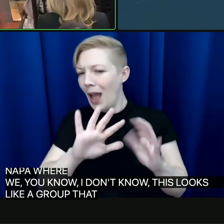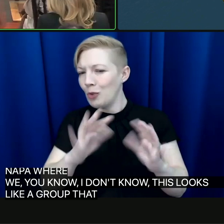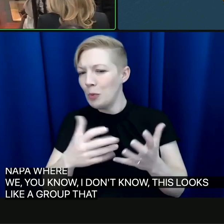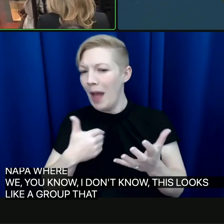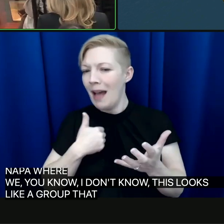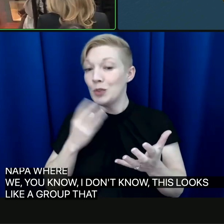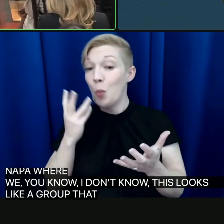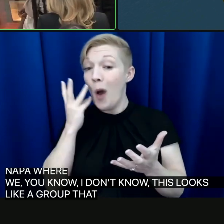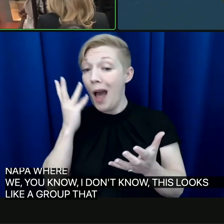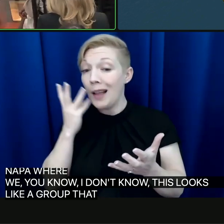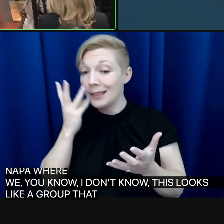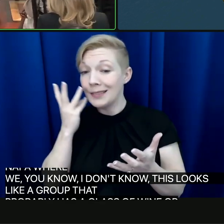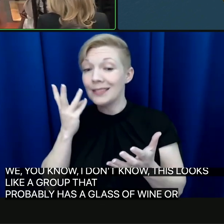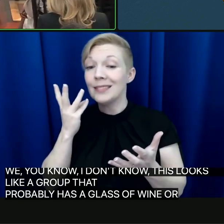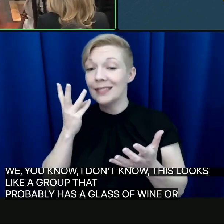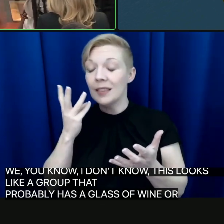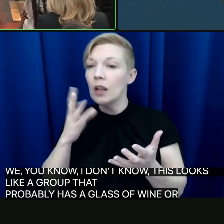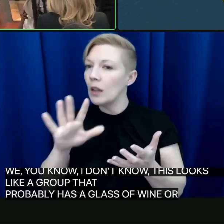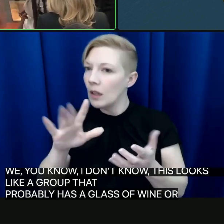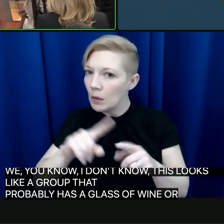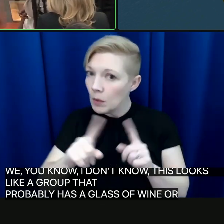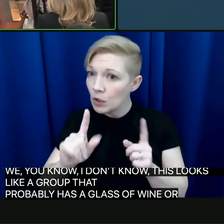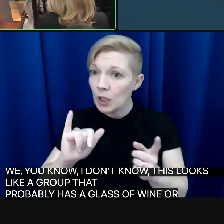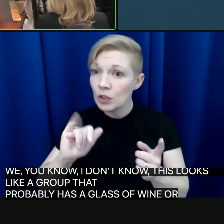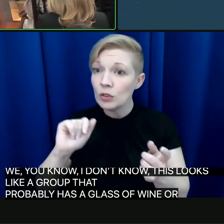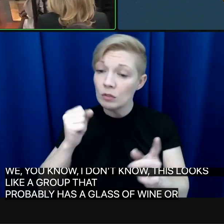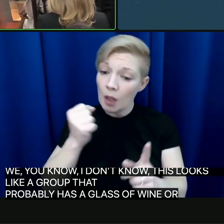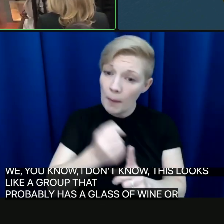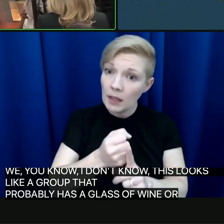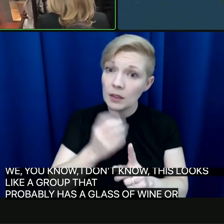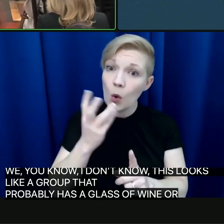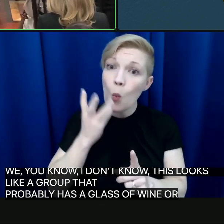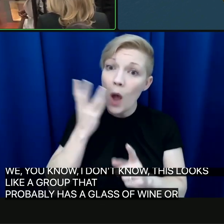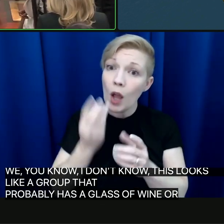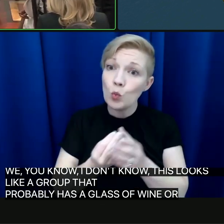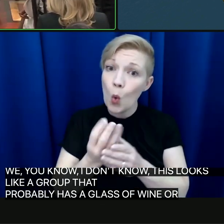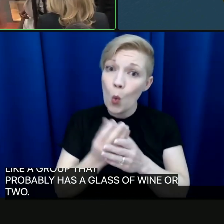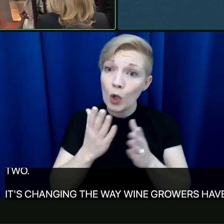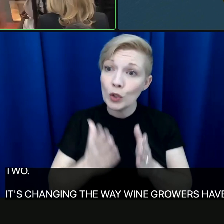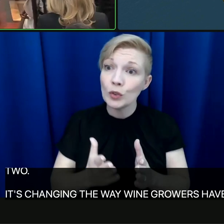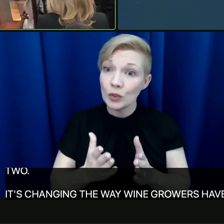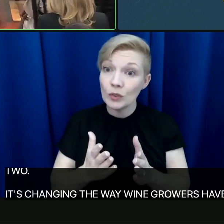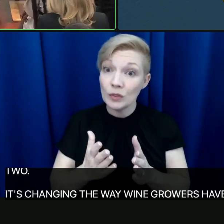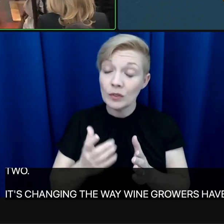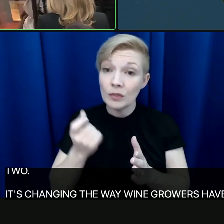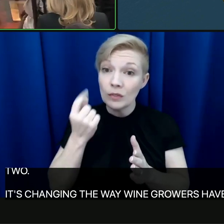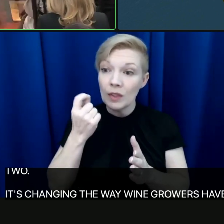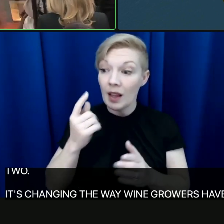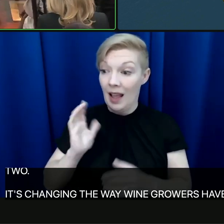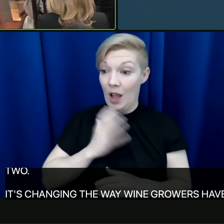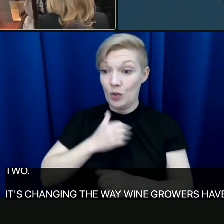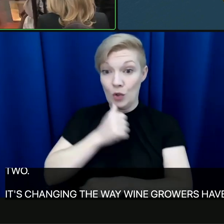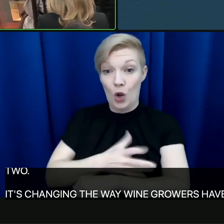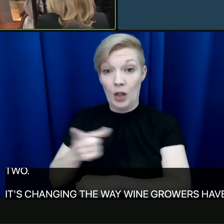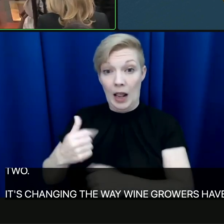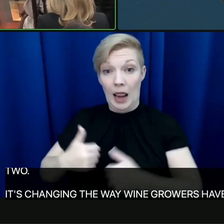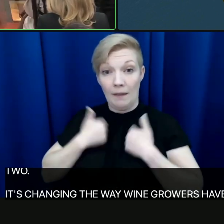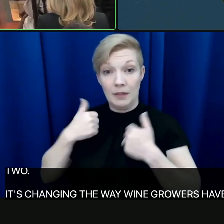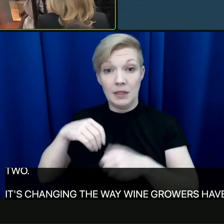It's changing the way wine growers have to affect this. And I was just we a our daughter lives in Paris and we were in France.